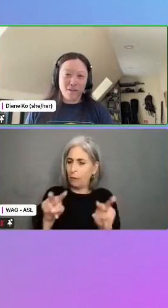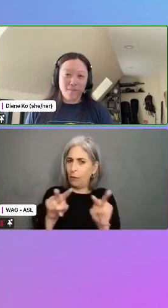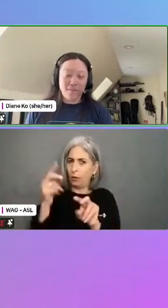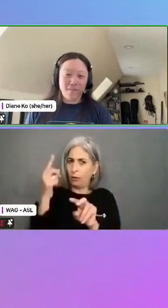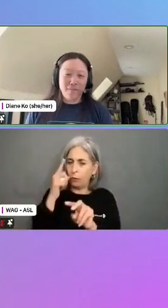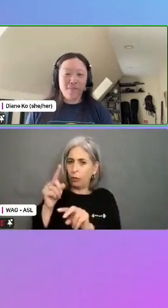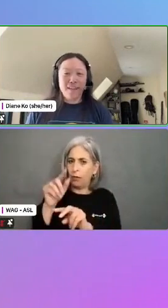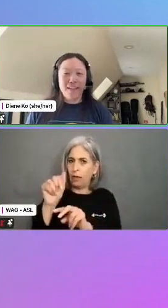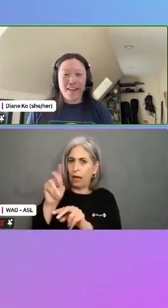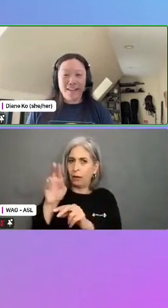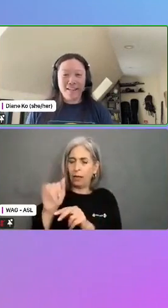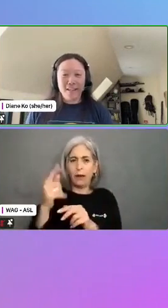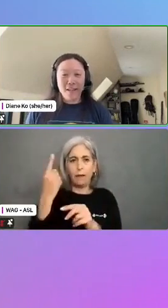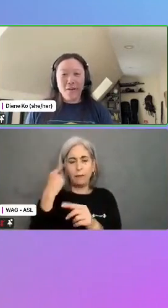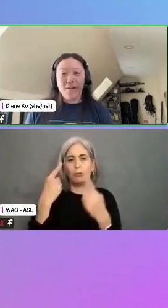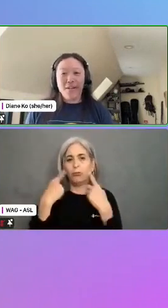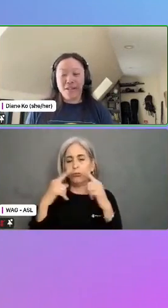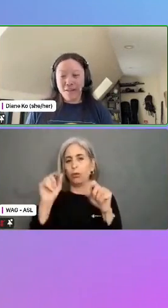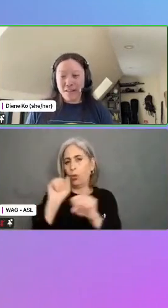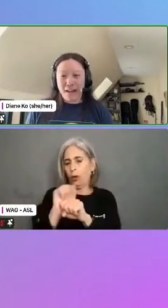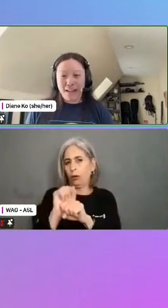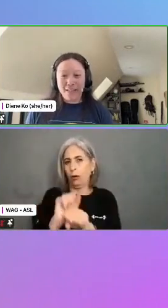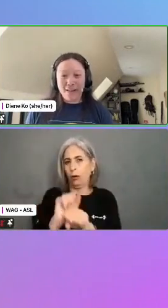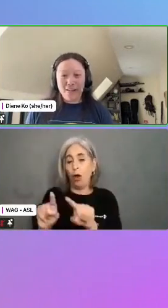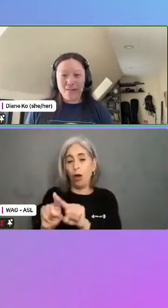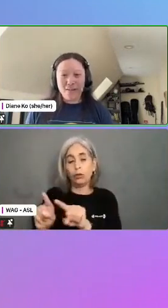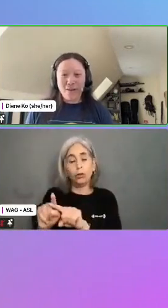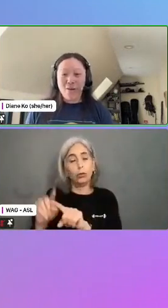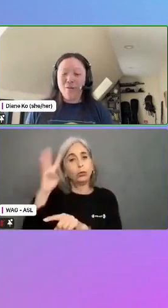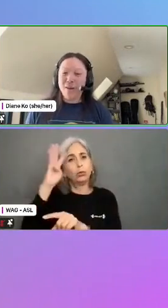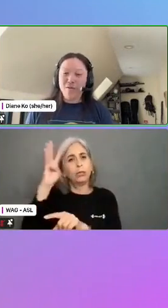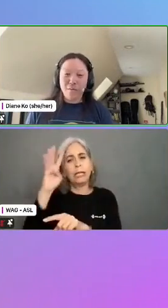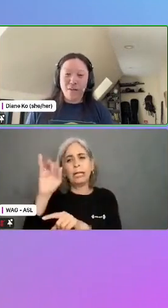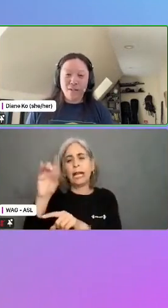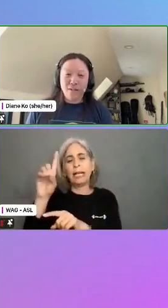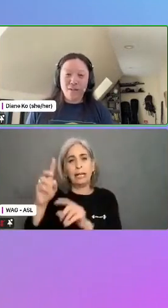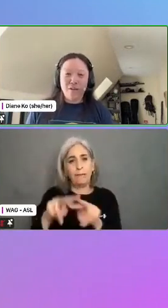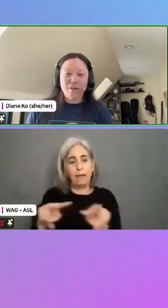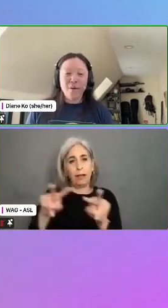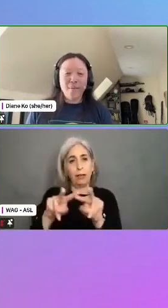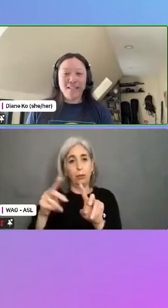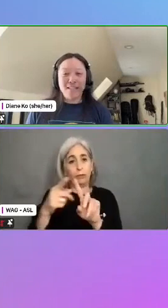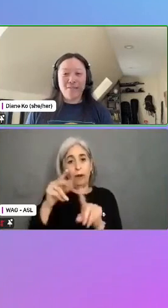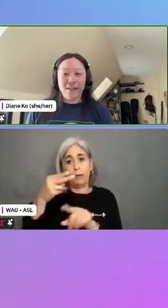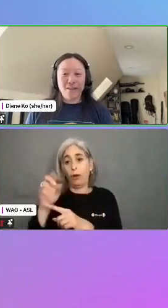and the P tags as well as the aria aria described by